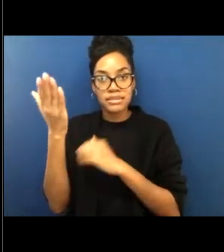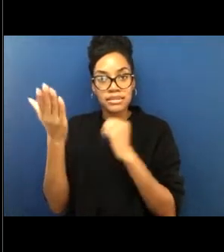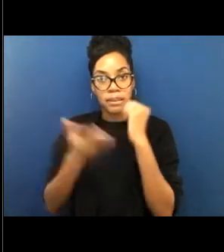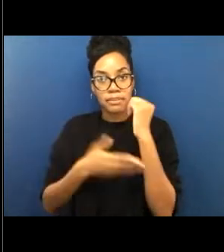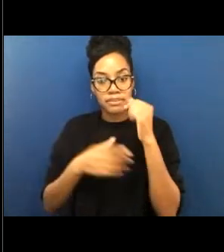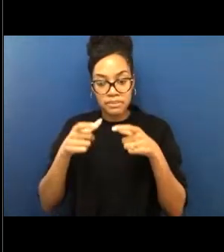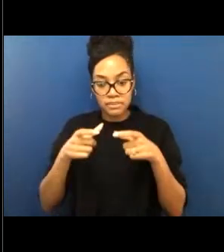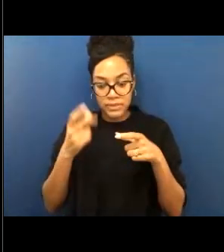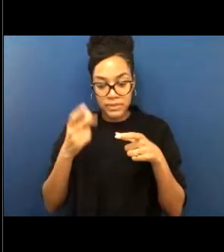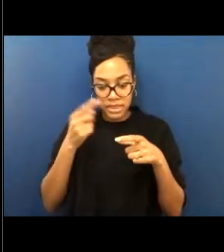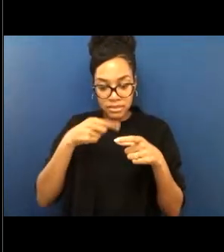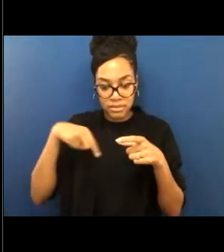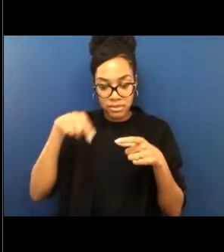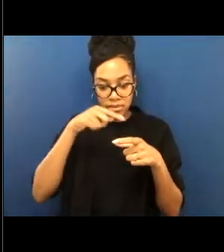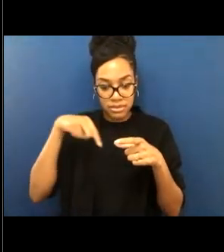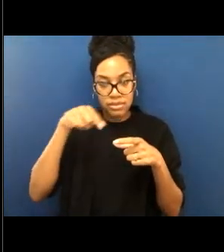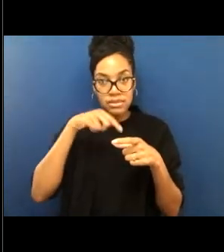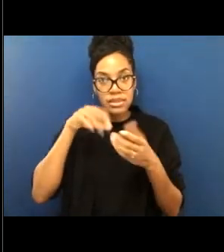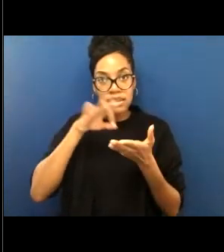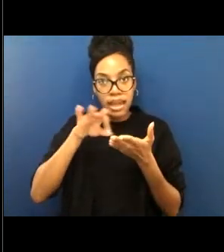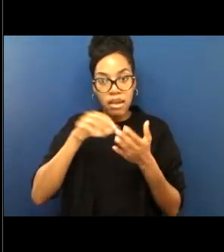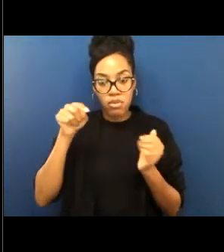we could maybe count growth rings on that's an exoskeleton,